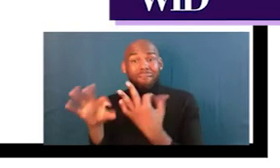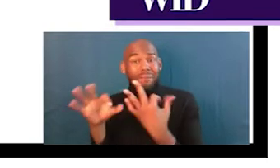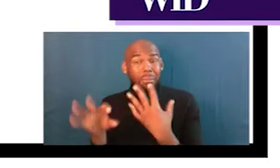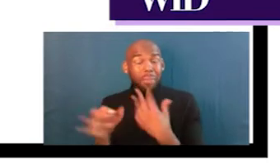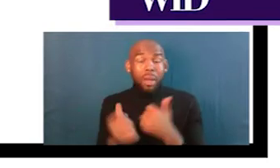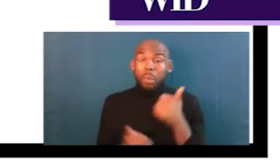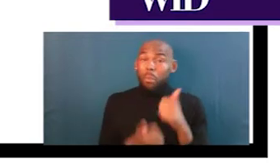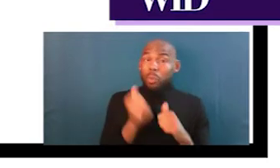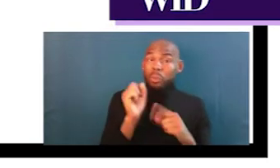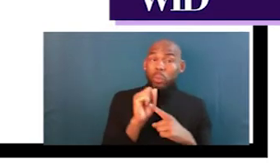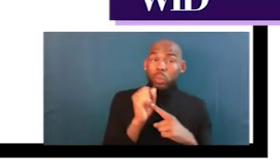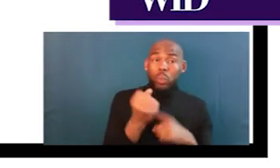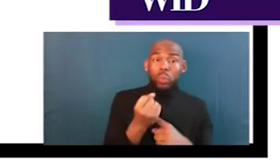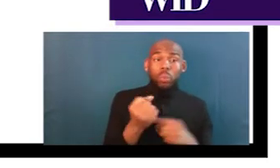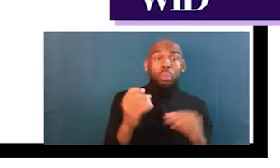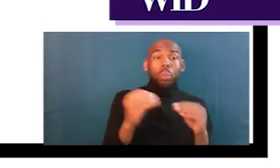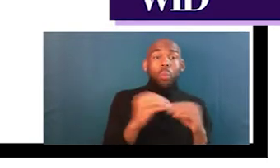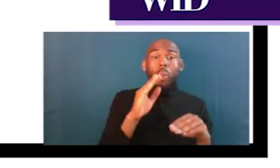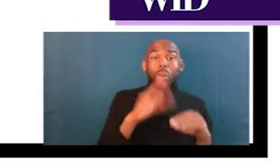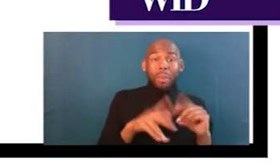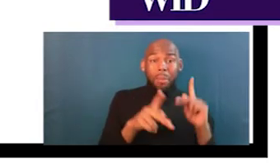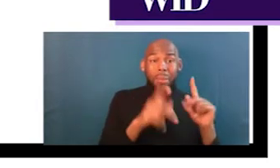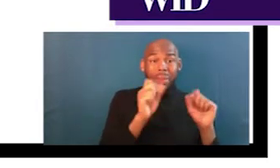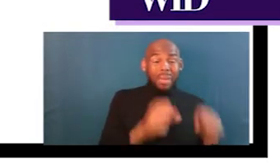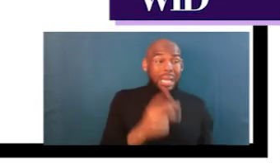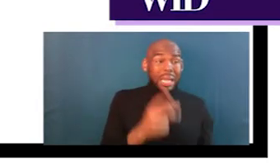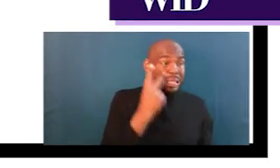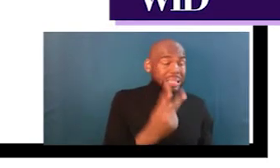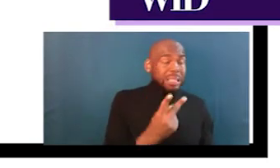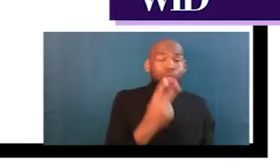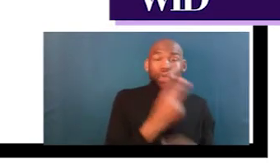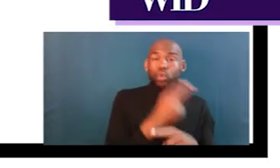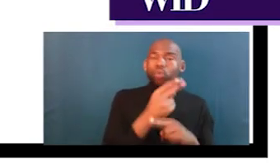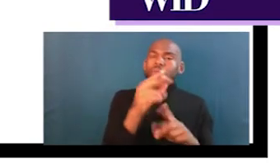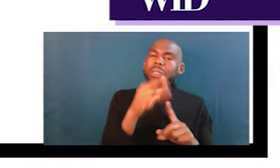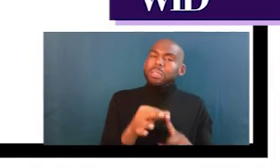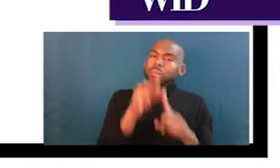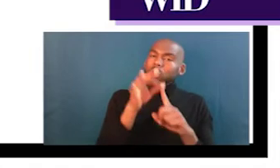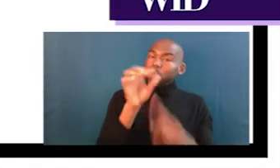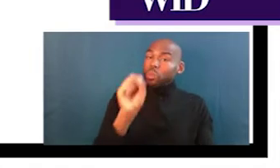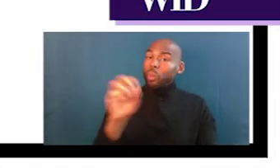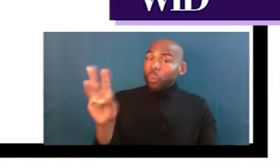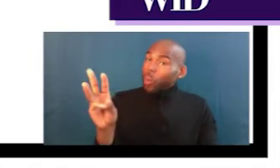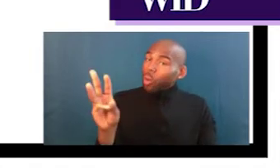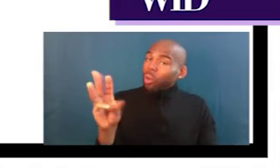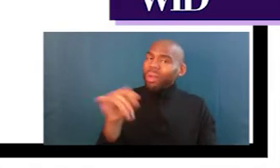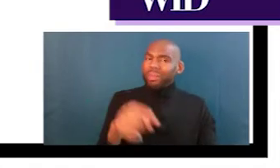most cases, far more than sighted users using specialized software. User testing demonstrates